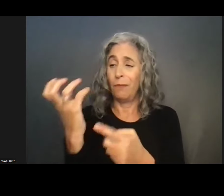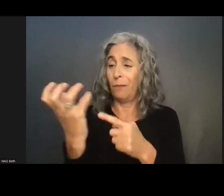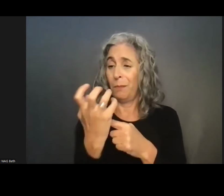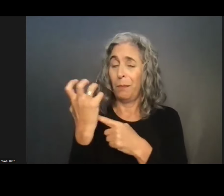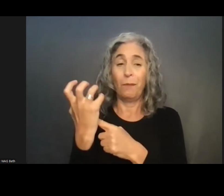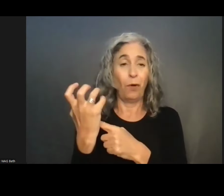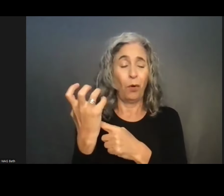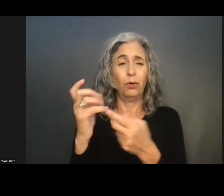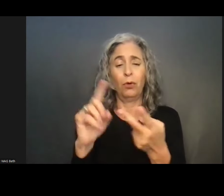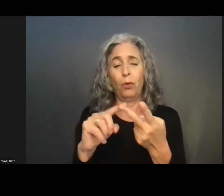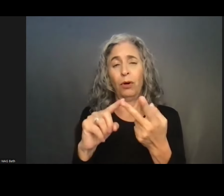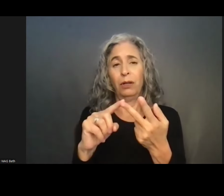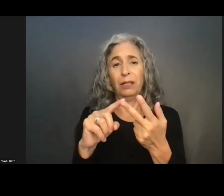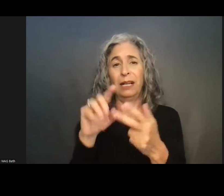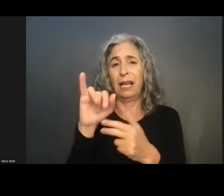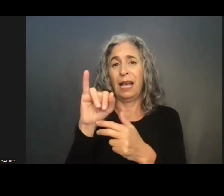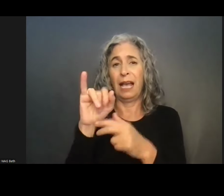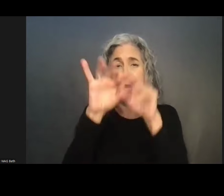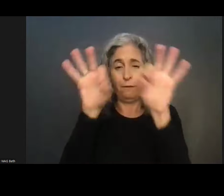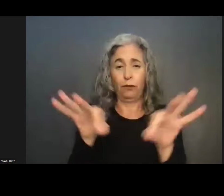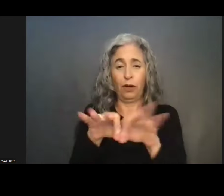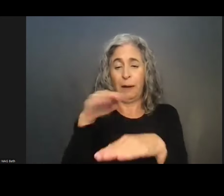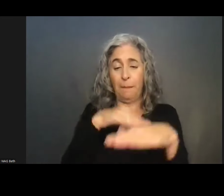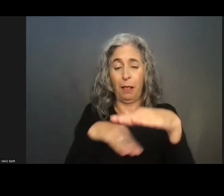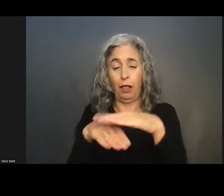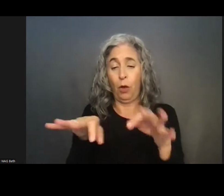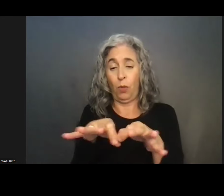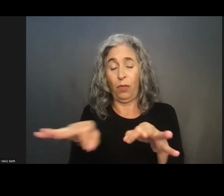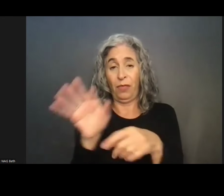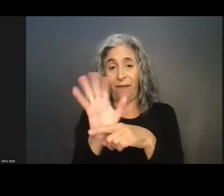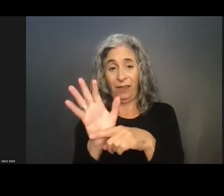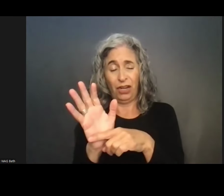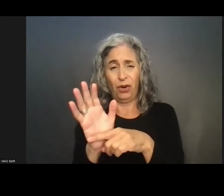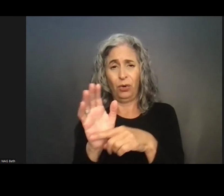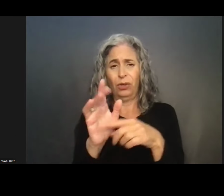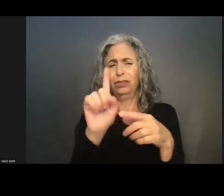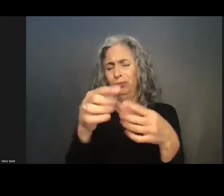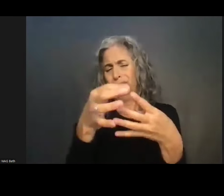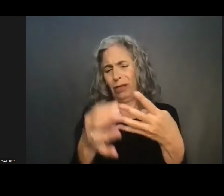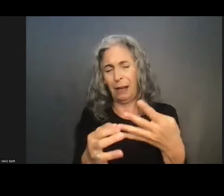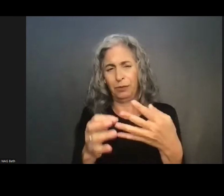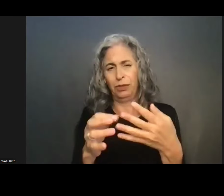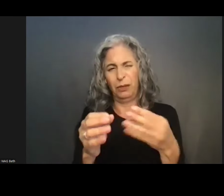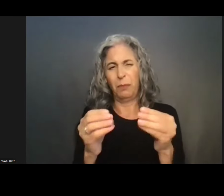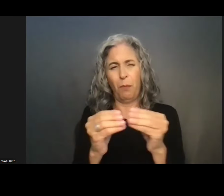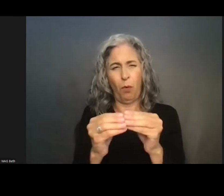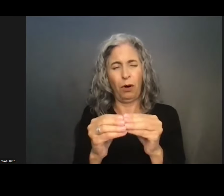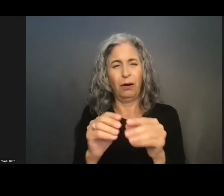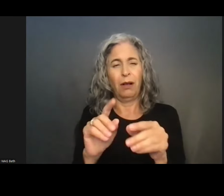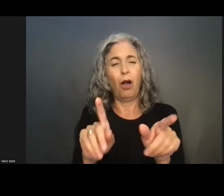in an iframe embedded below the video. It gives them that, all those options. Plus it doesn't